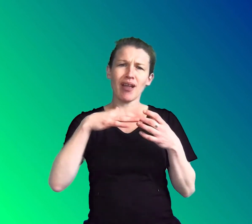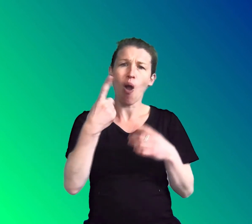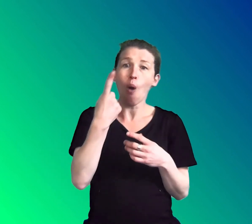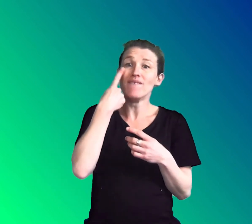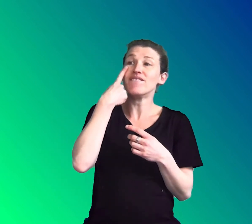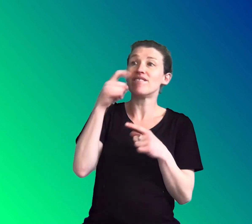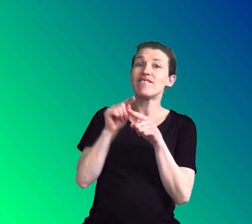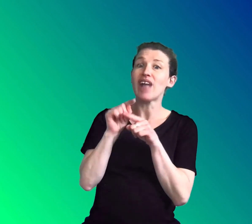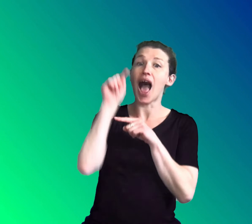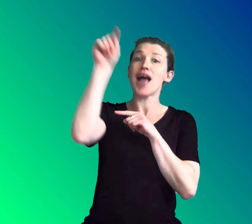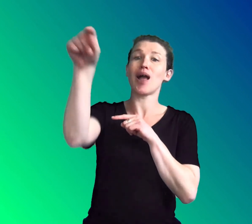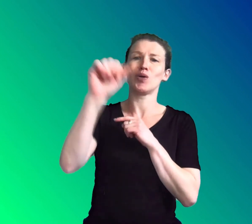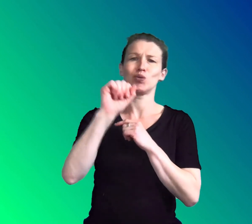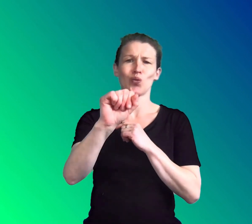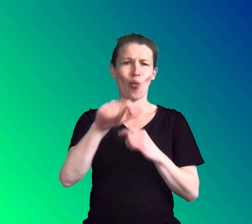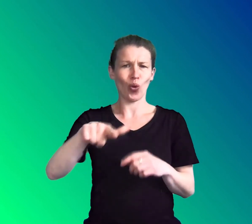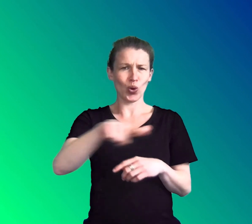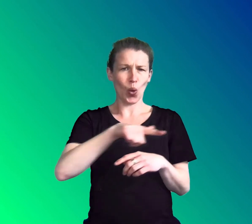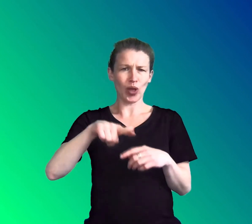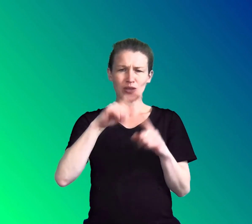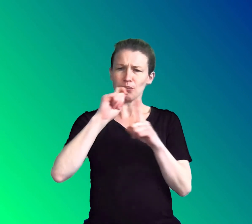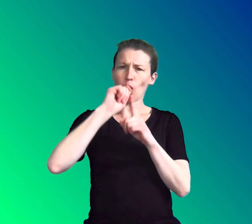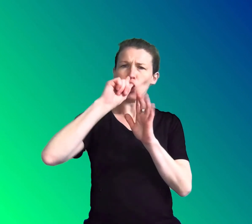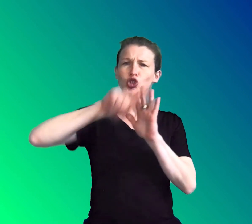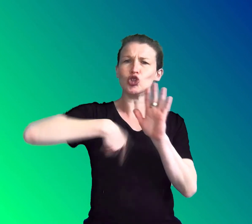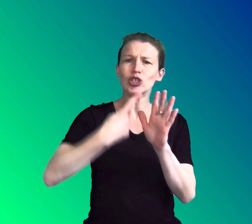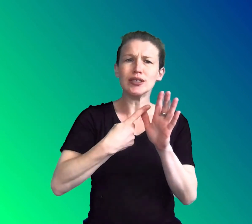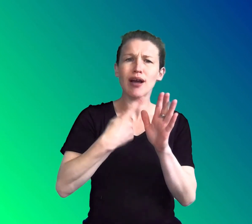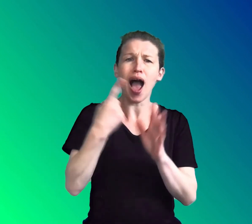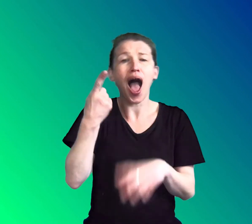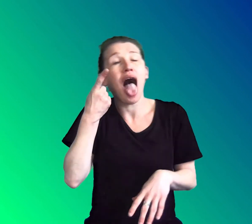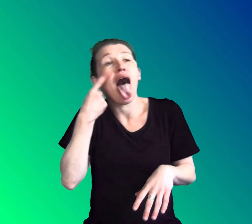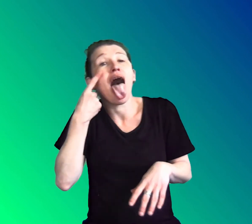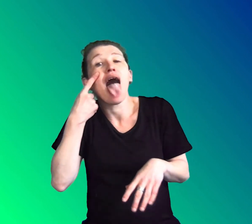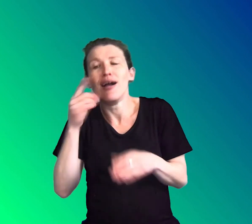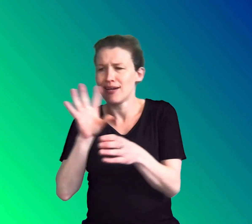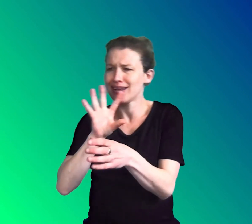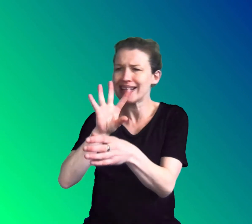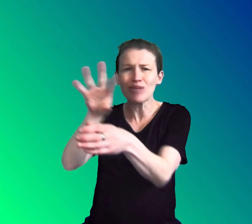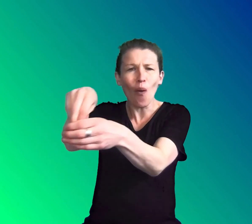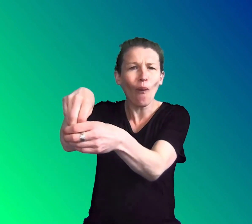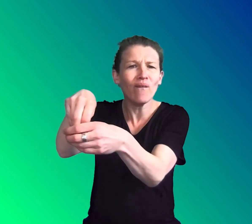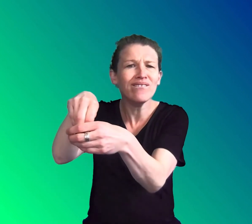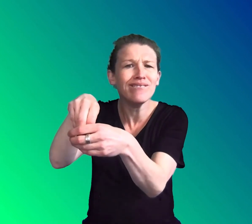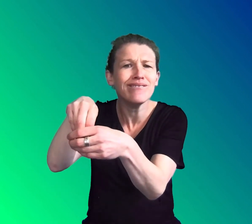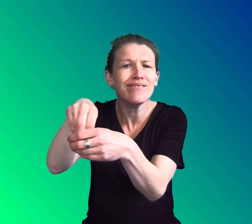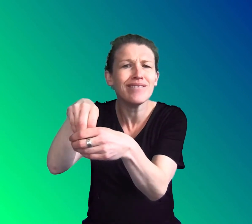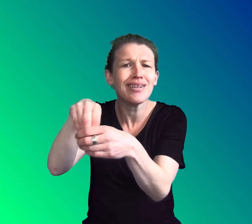or, you could find out if there are projects going on in your area, and think about getting involved.